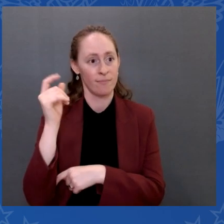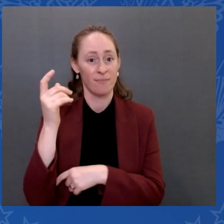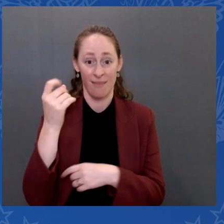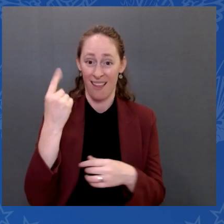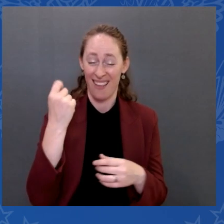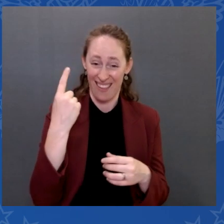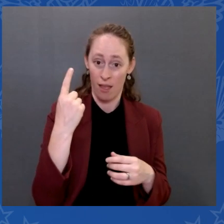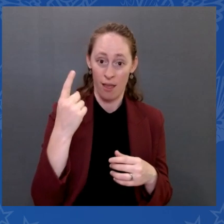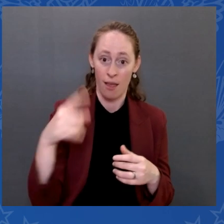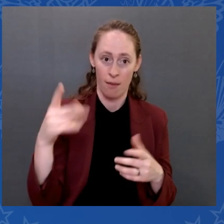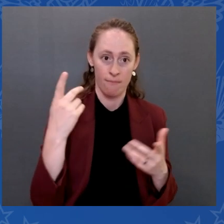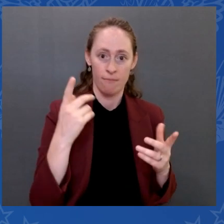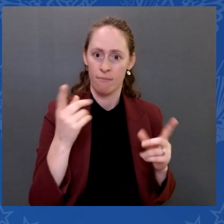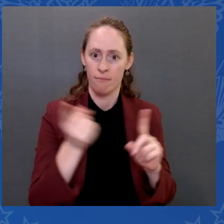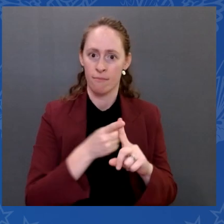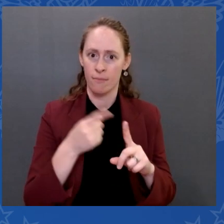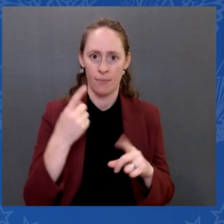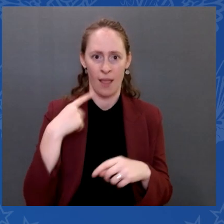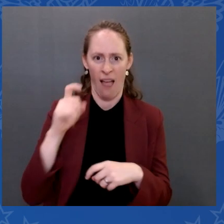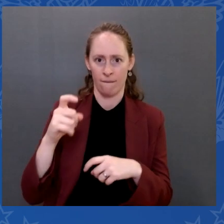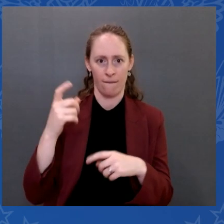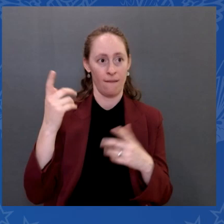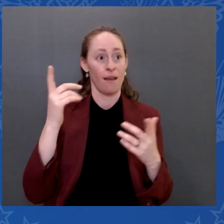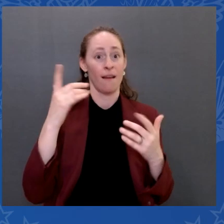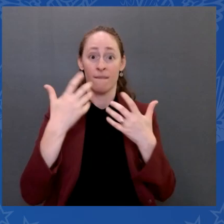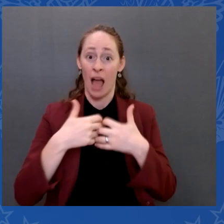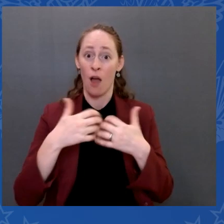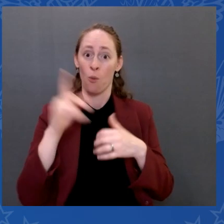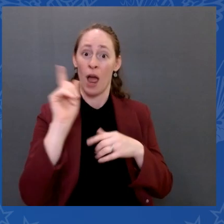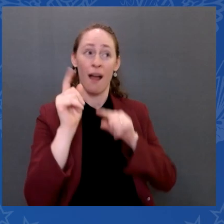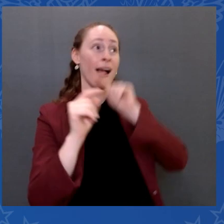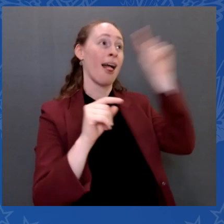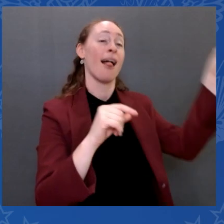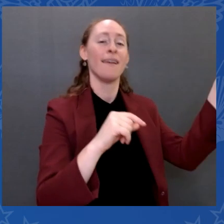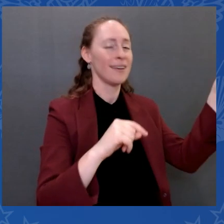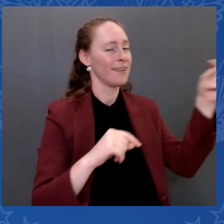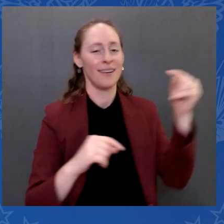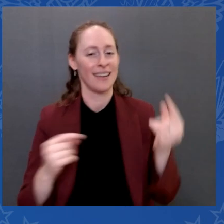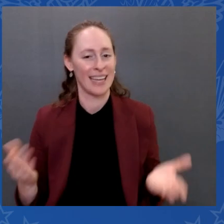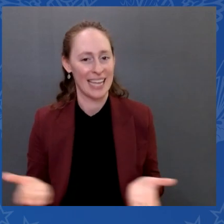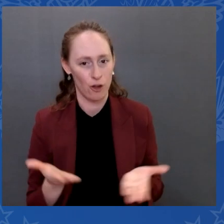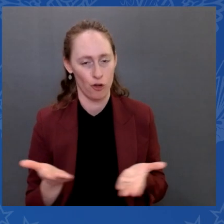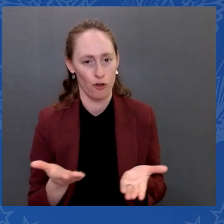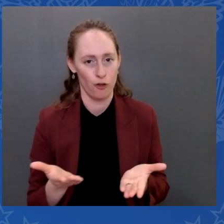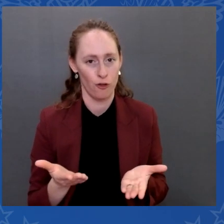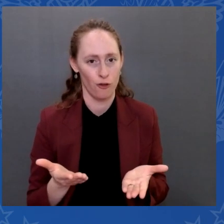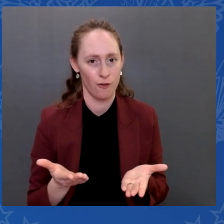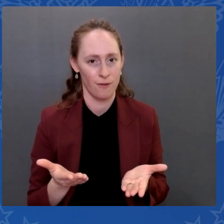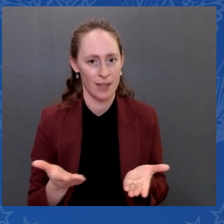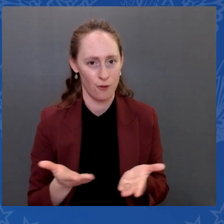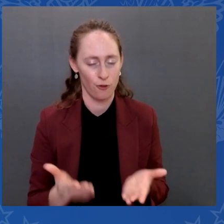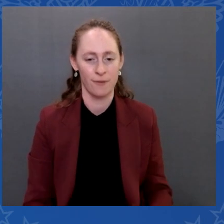We want high-quality, good-paying jobs in America. And, you know, the truth of it is, as I've said all along,